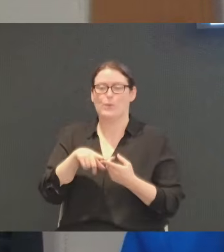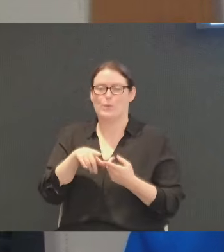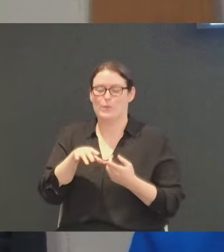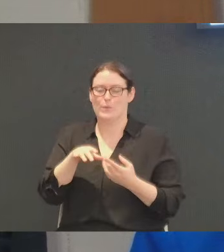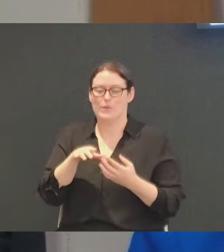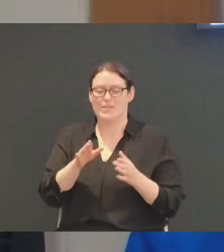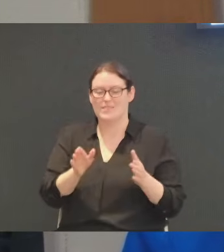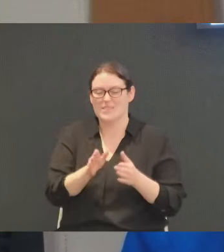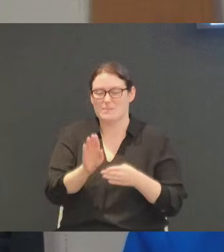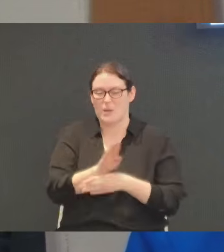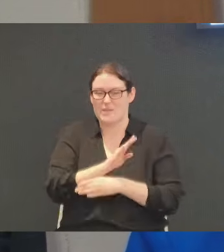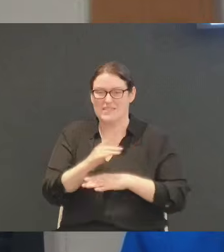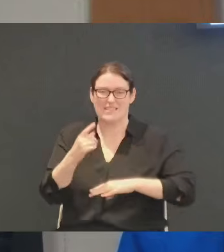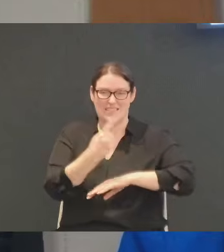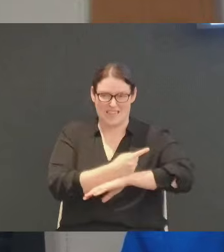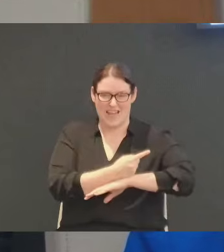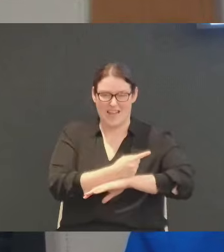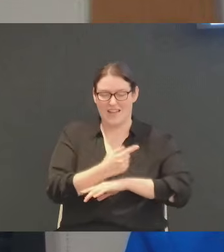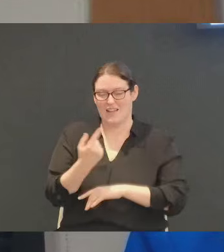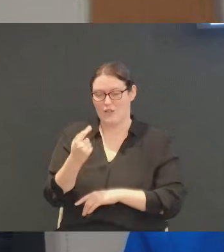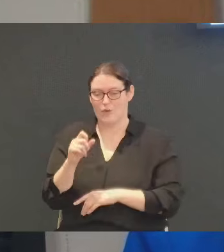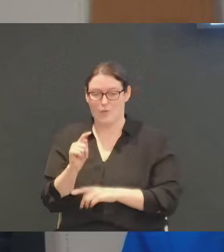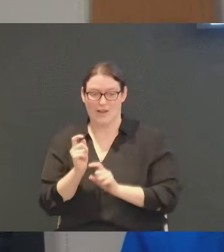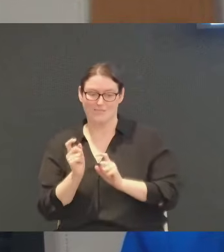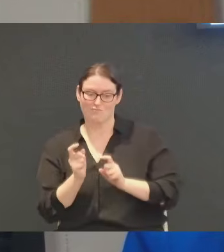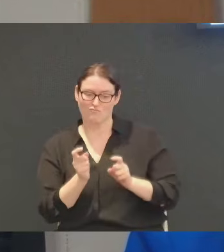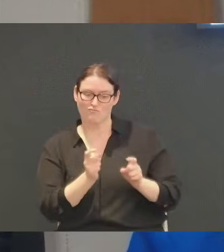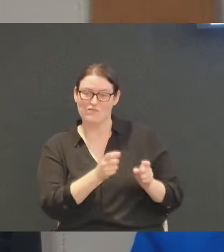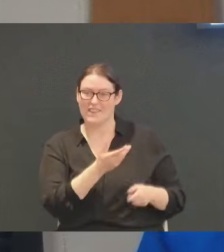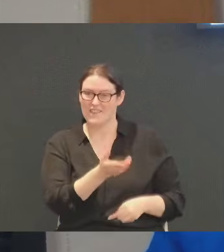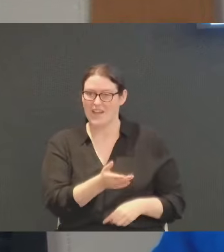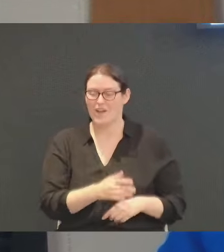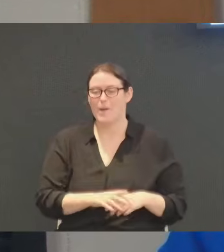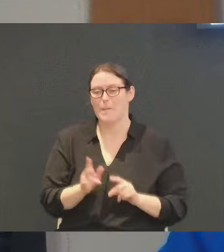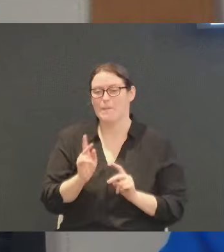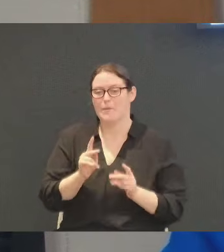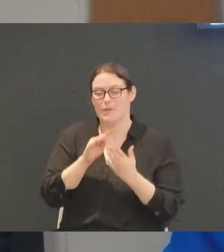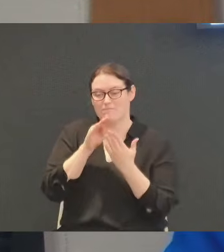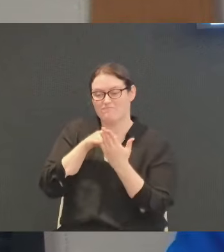Small Business Day and the grants that we released there. People were able to fill out applications,